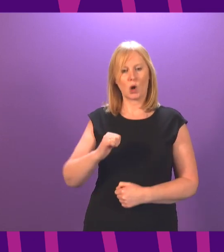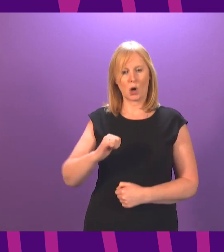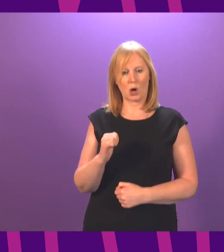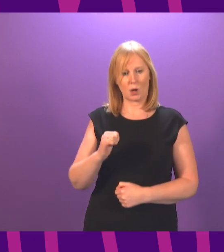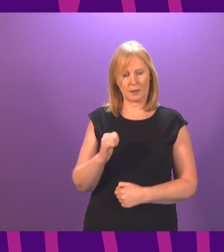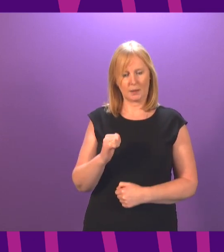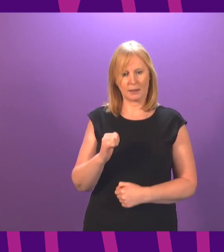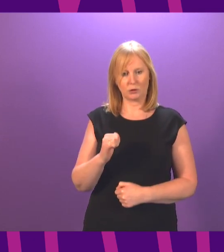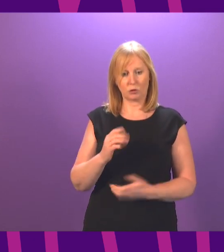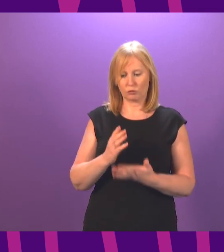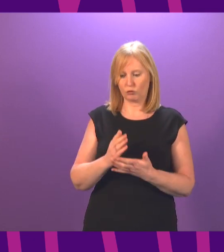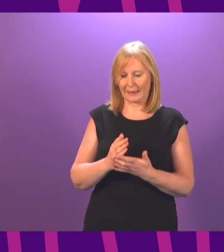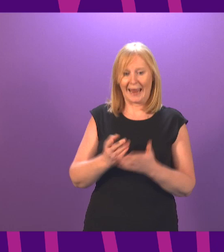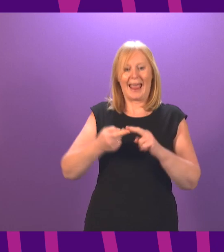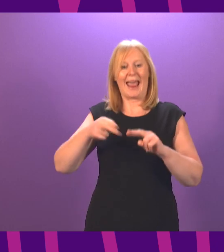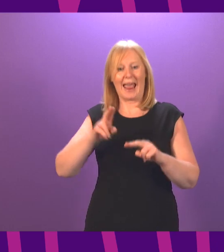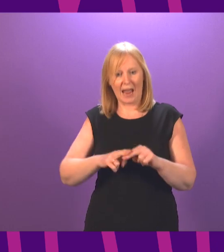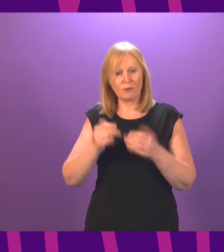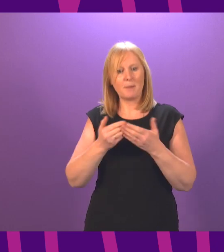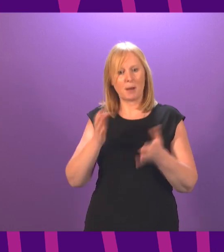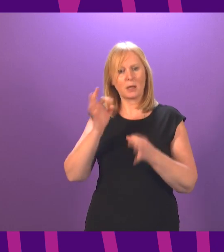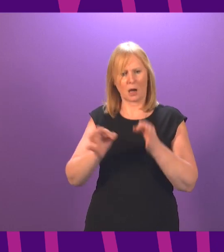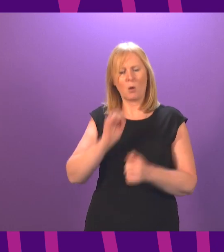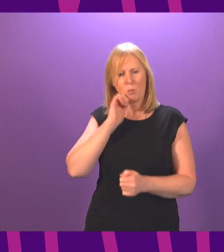a public inquiry; on behalf of the Scottish Government, I can say that there certainly